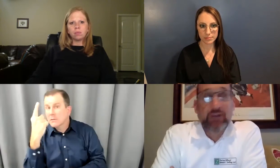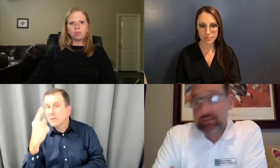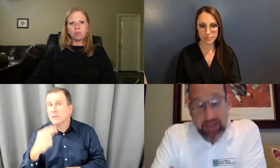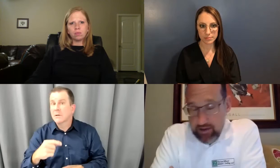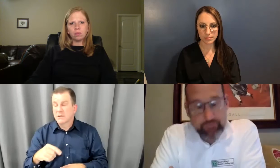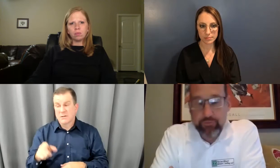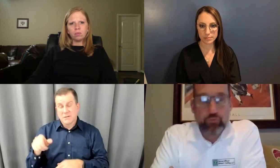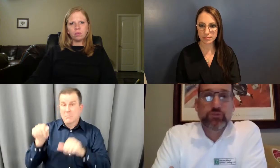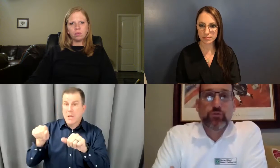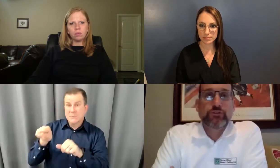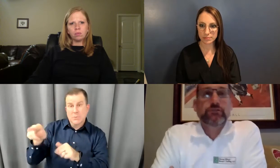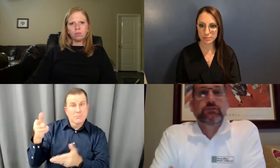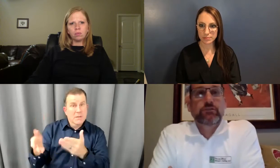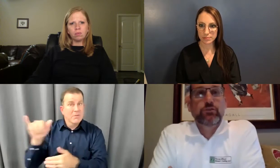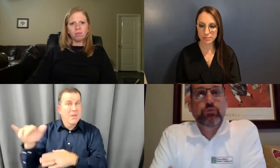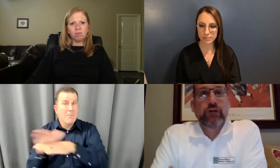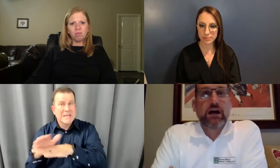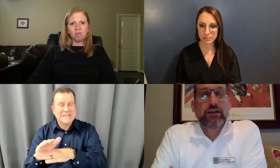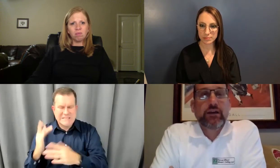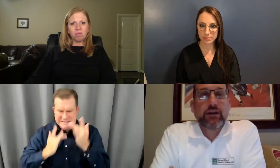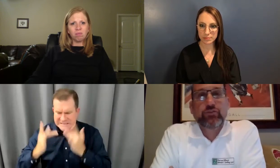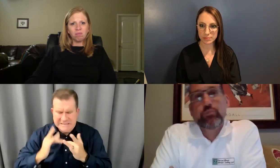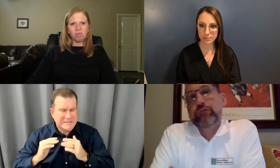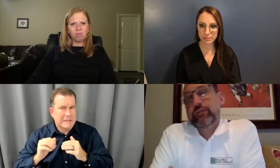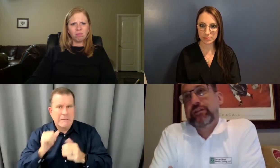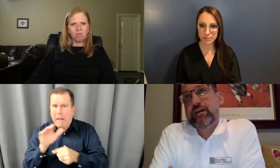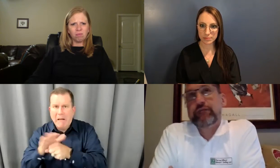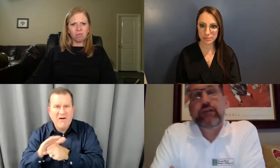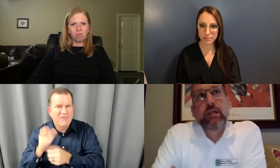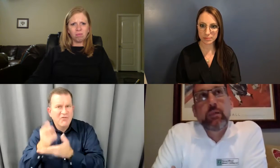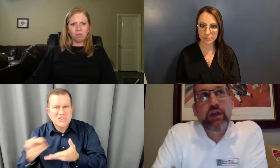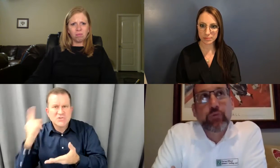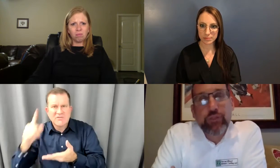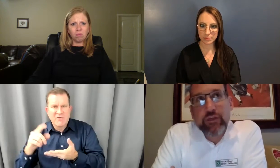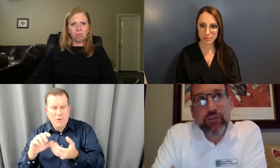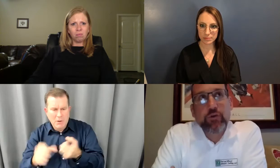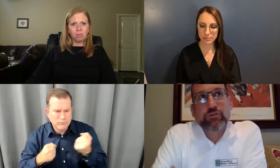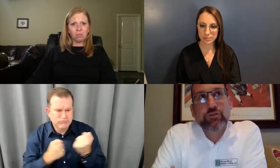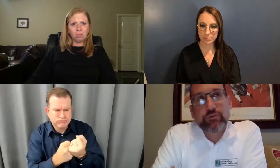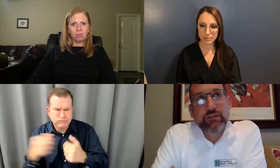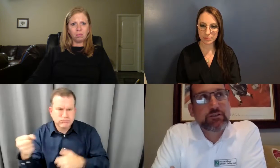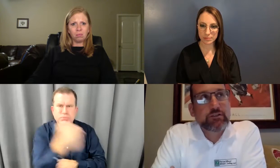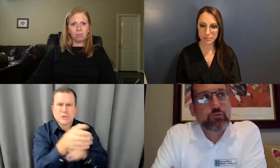doesn't have the resources to provide an interpreter for the deaf, but I would think that those circumstances